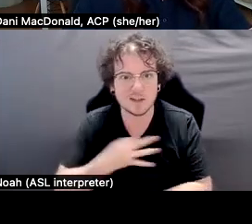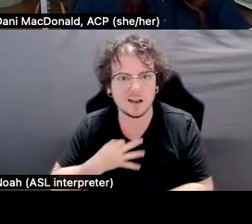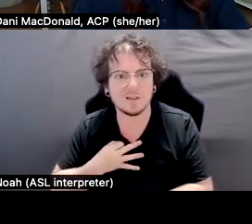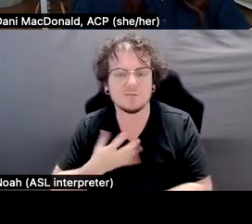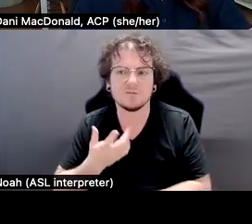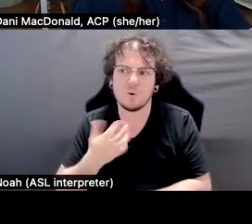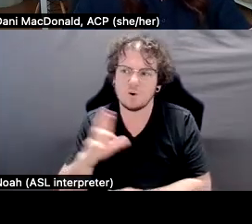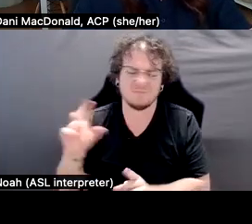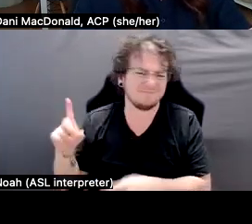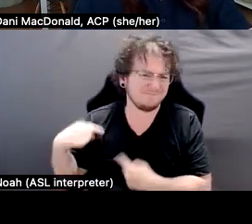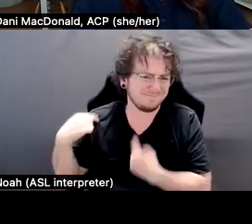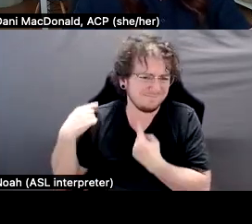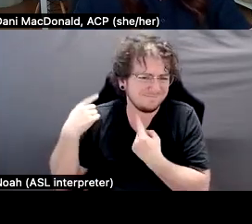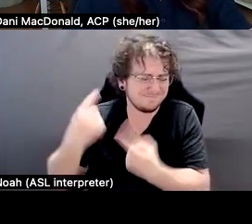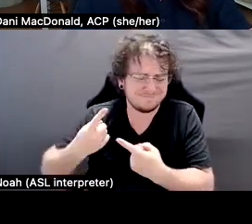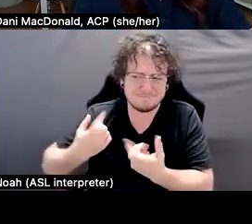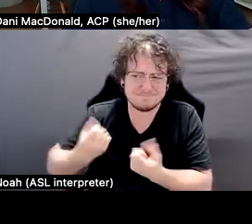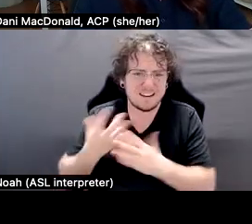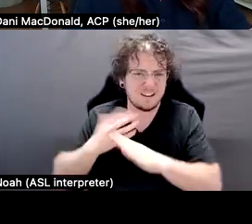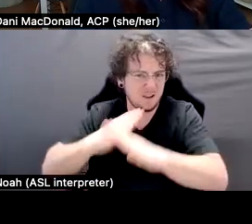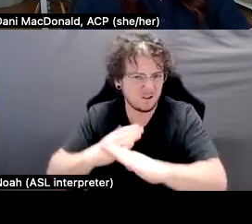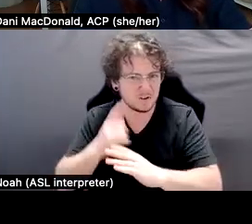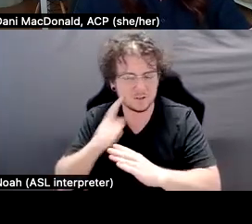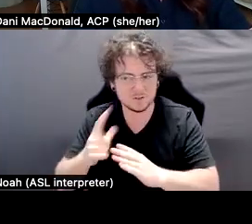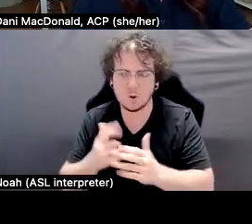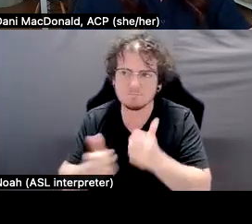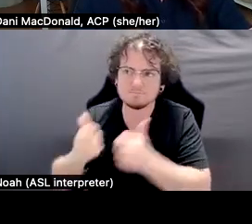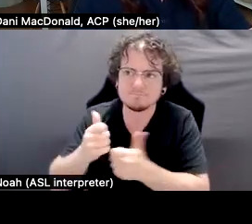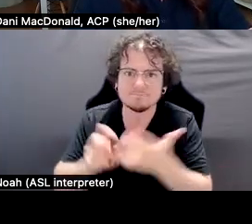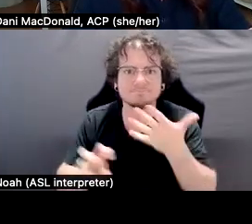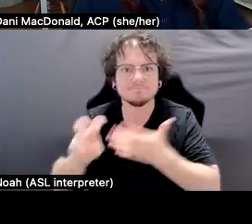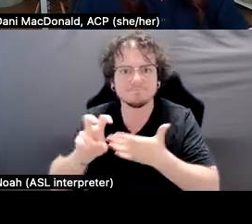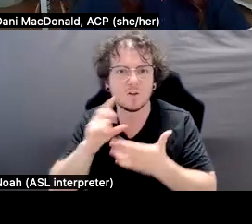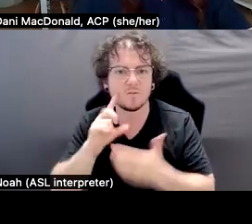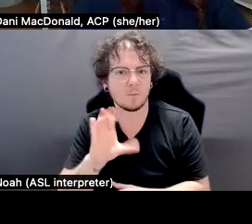barriers to advancement for BIPOC people. So, it's not a huge gap, but it's definitely